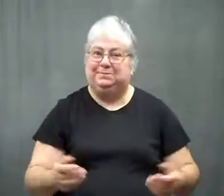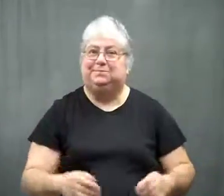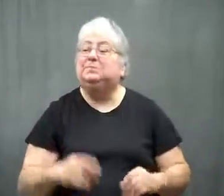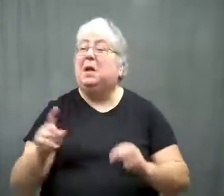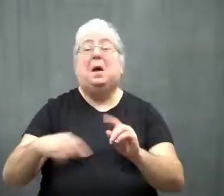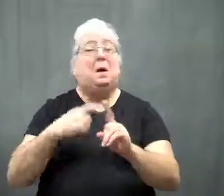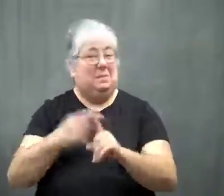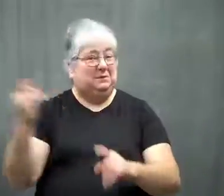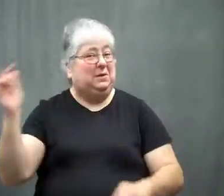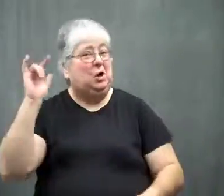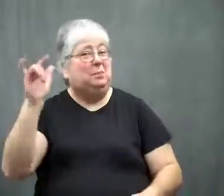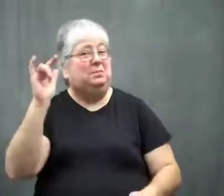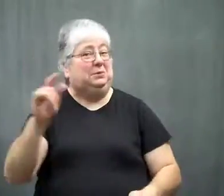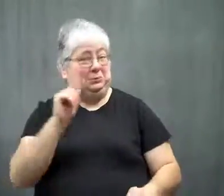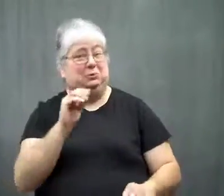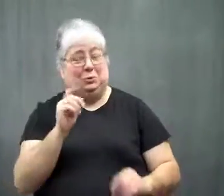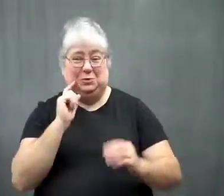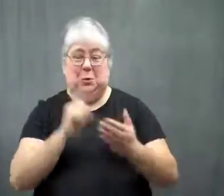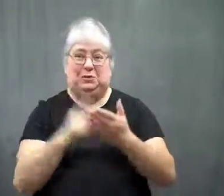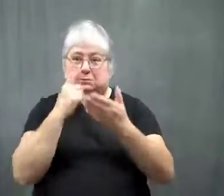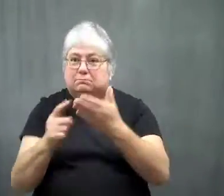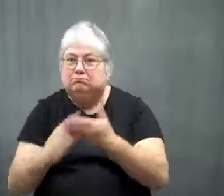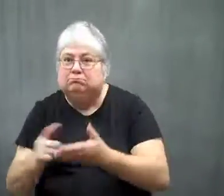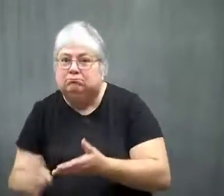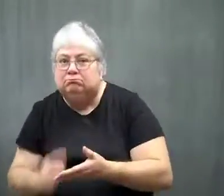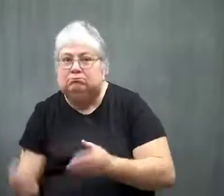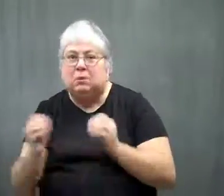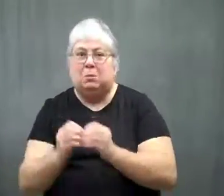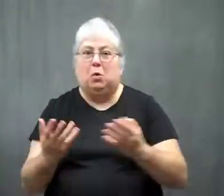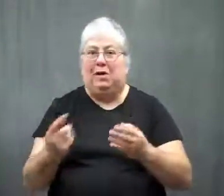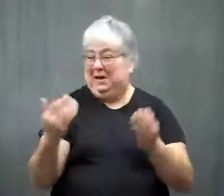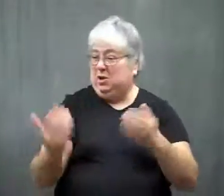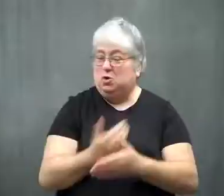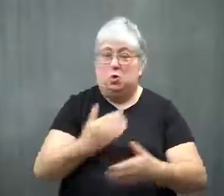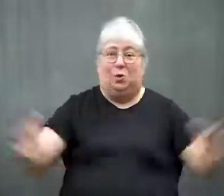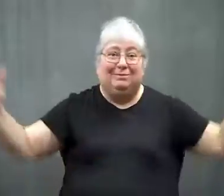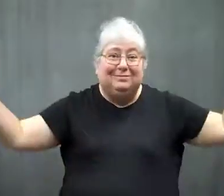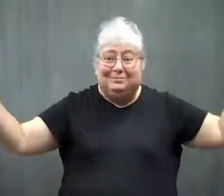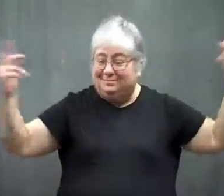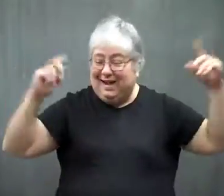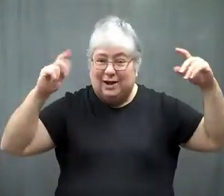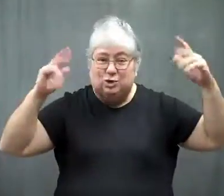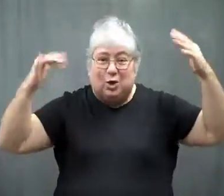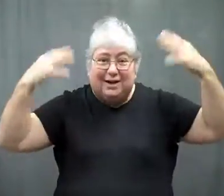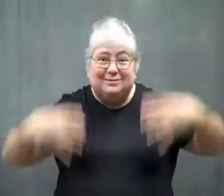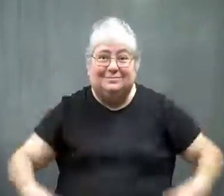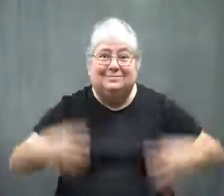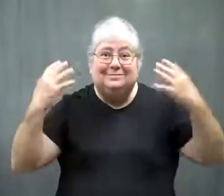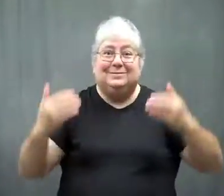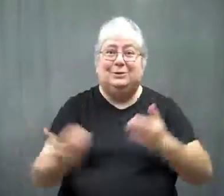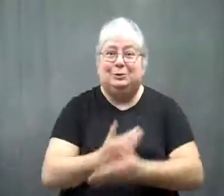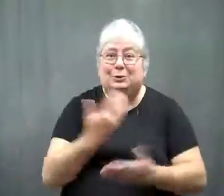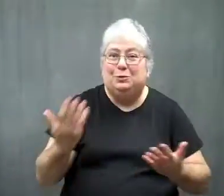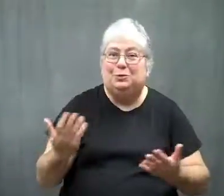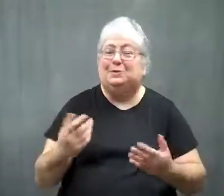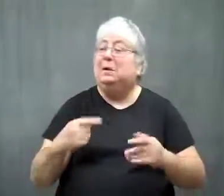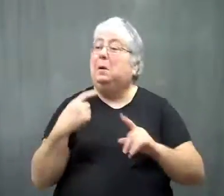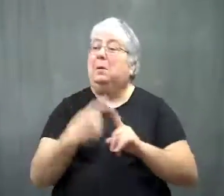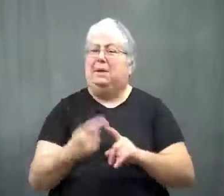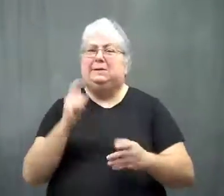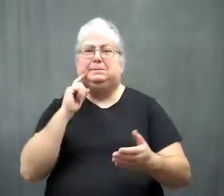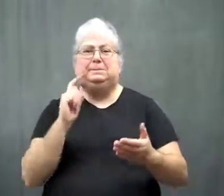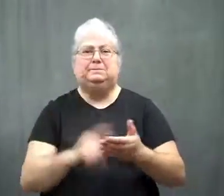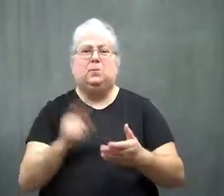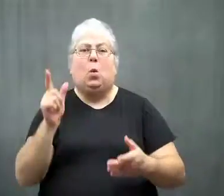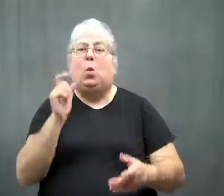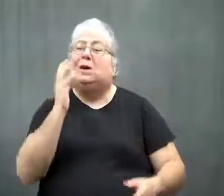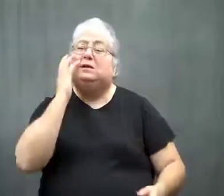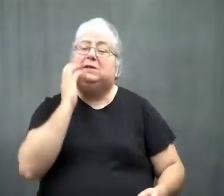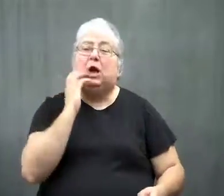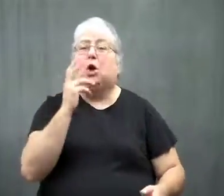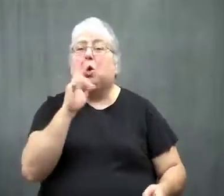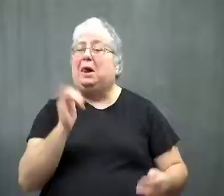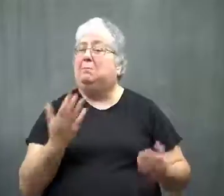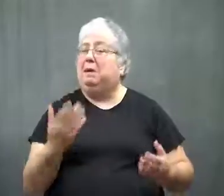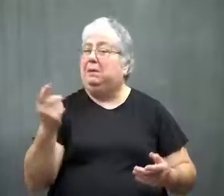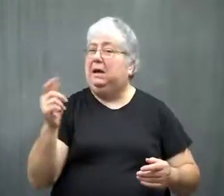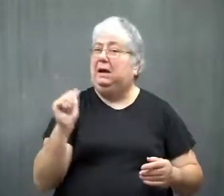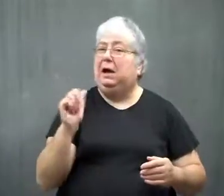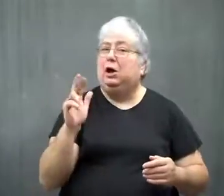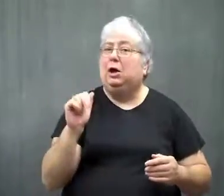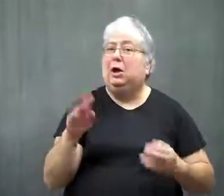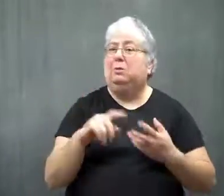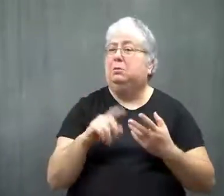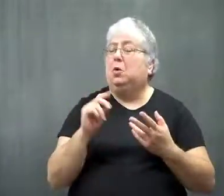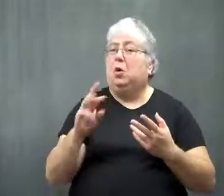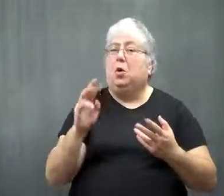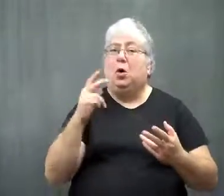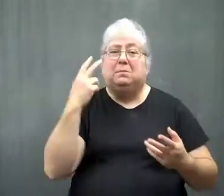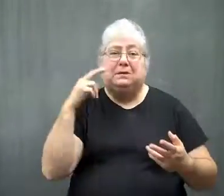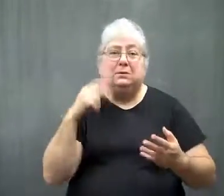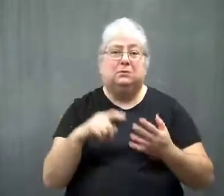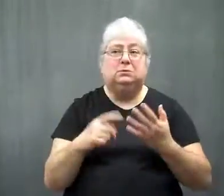Airports are inspecting more thoroughly and there are the new body scanners.